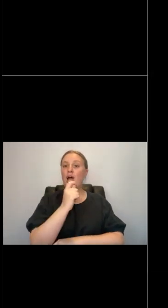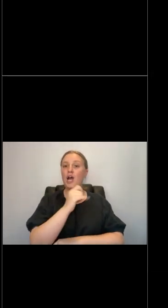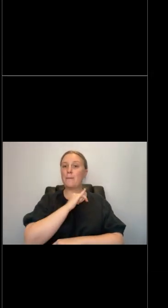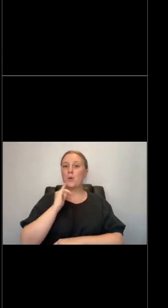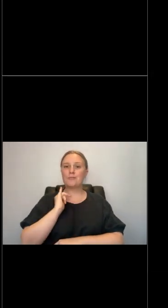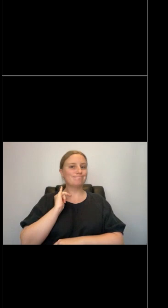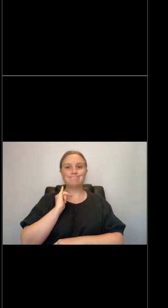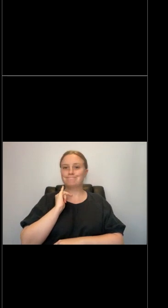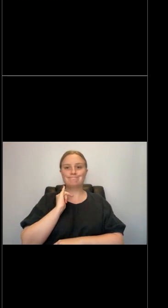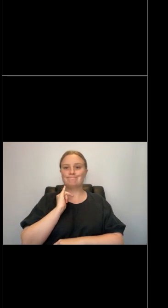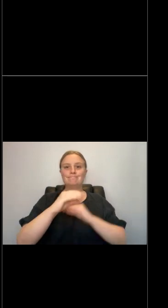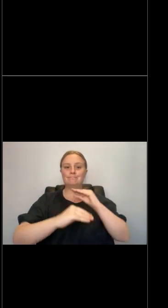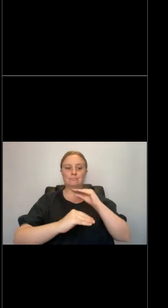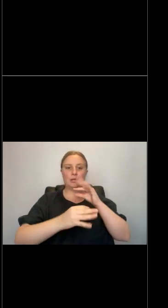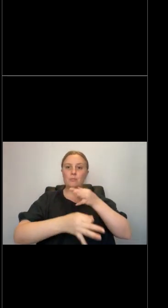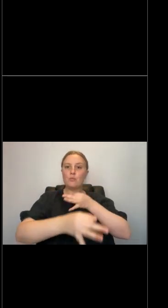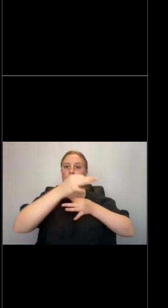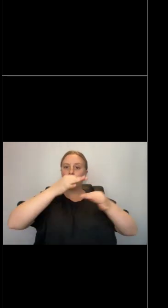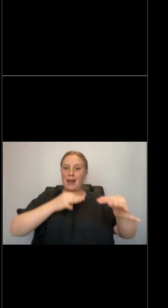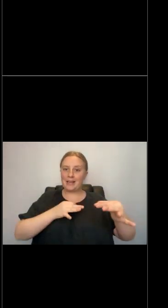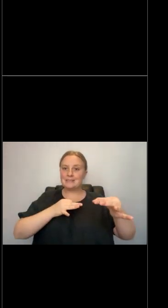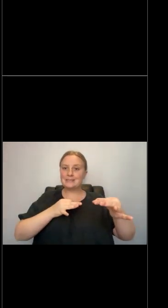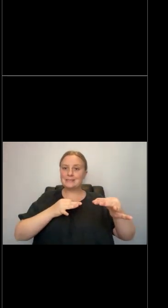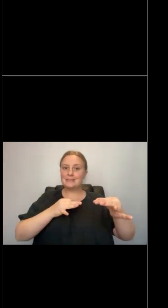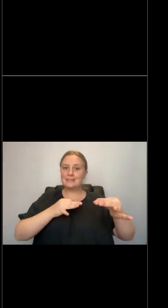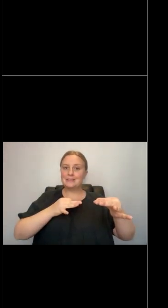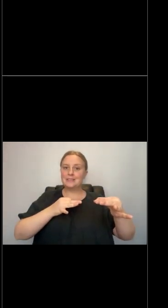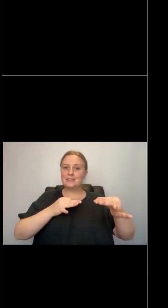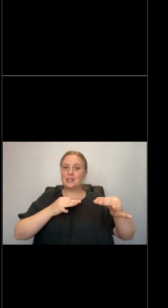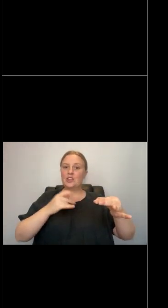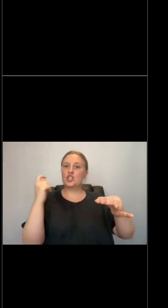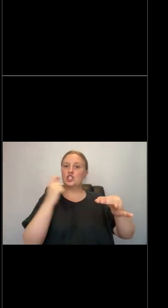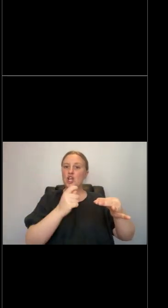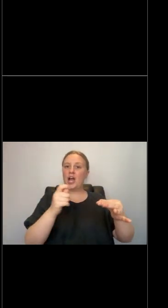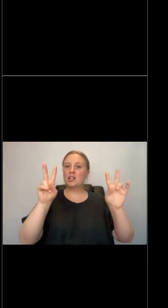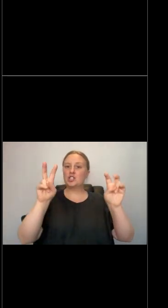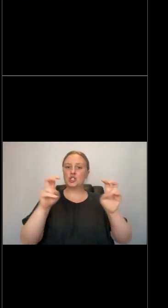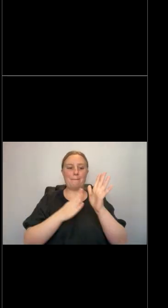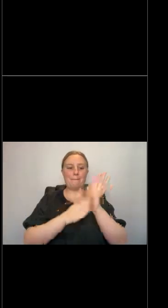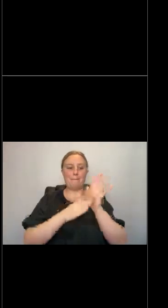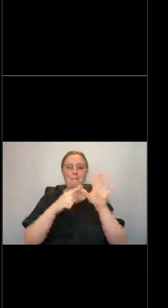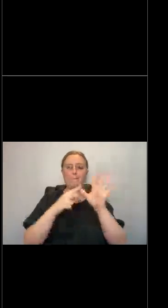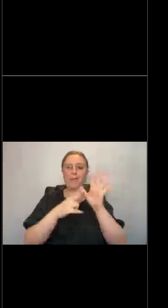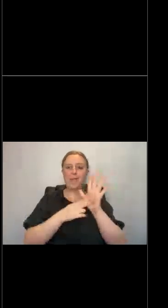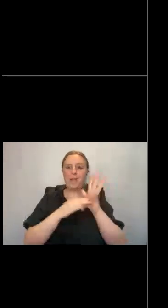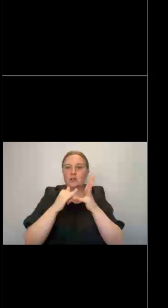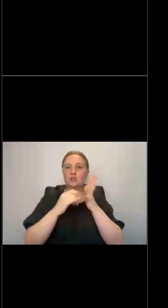by a charge of manslaughter in the criminal court. So effectively, if you're being charged with murder